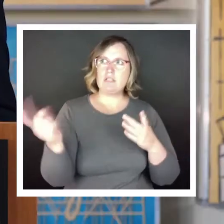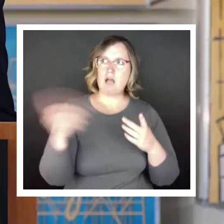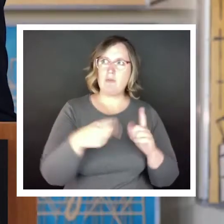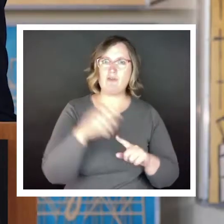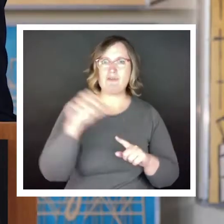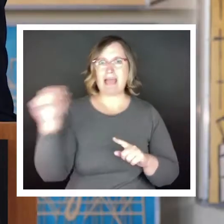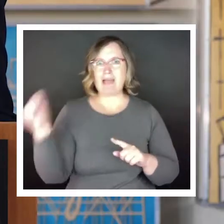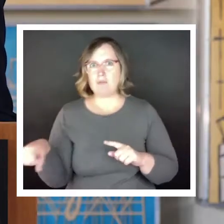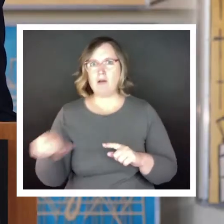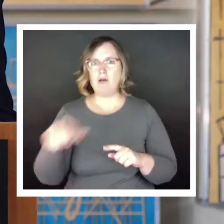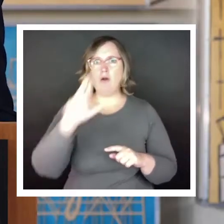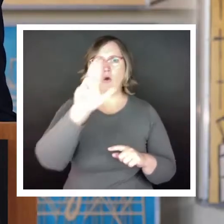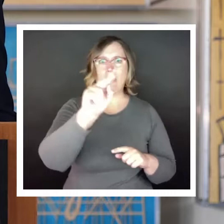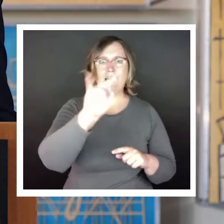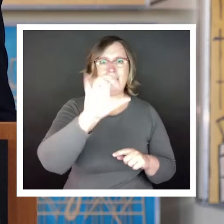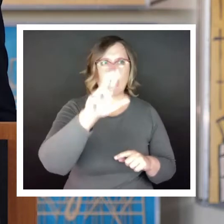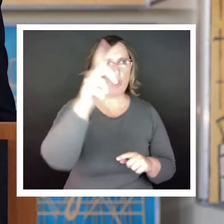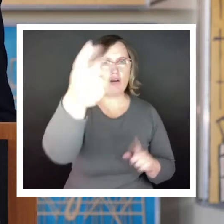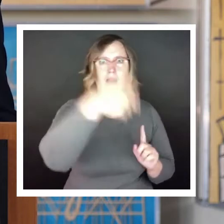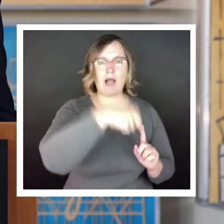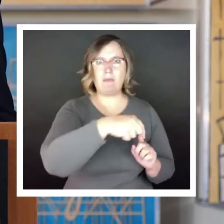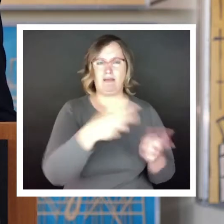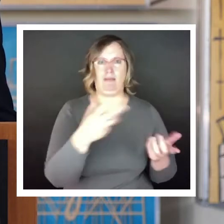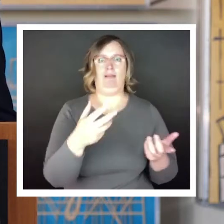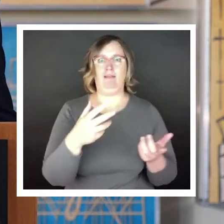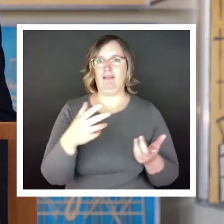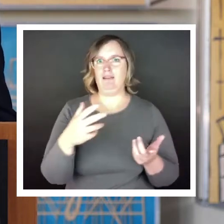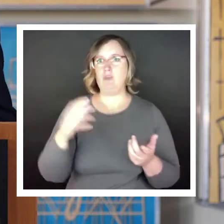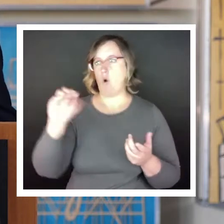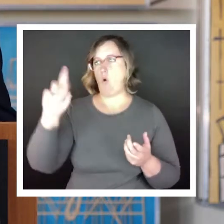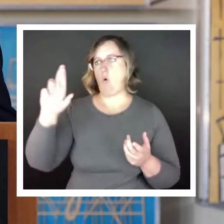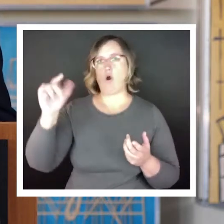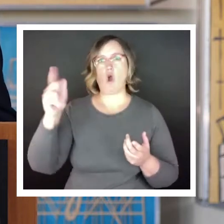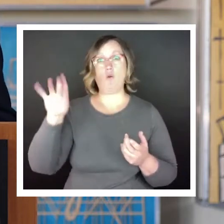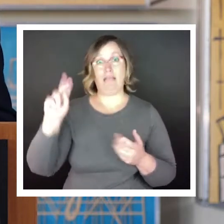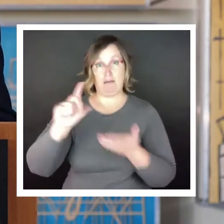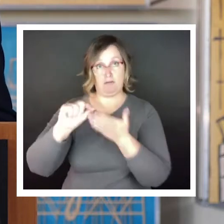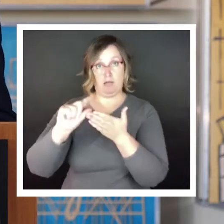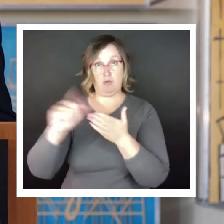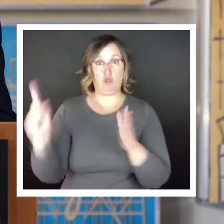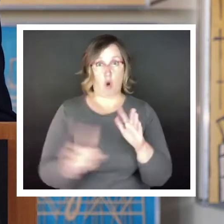The Oregonian showed up one year for their prom issue and the next day the entire state opened their papers